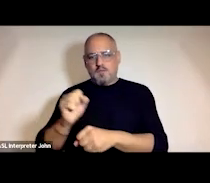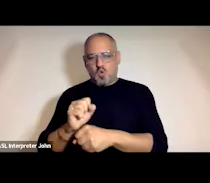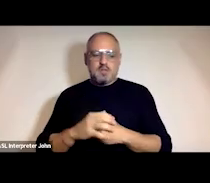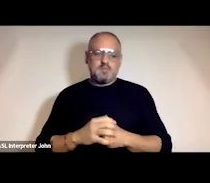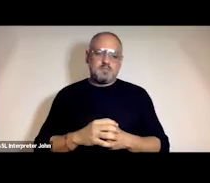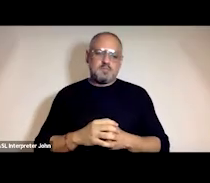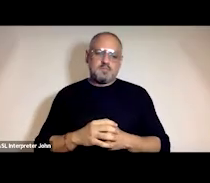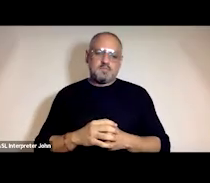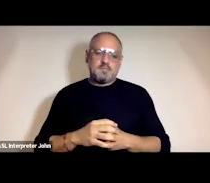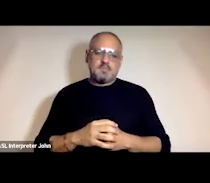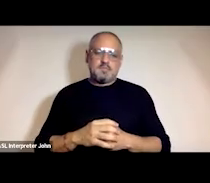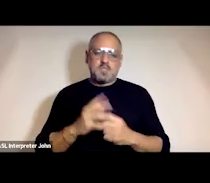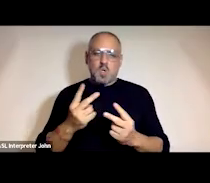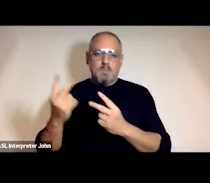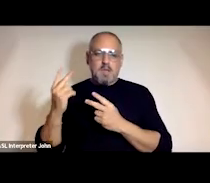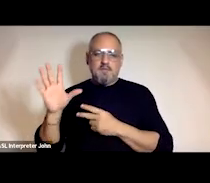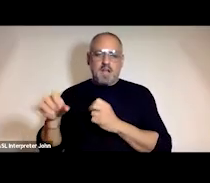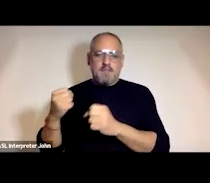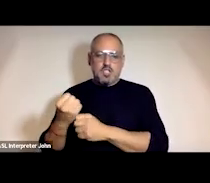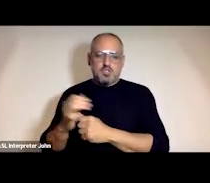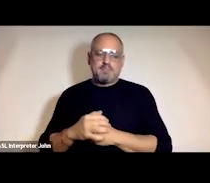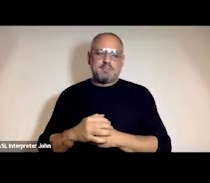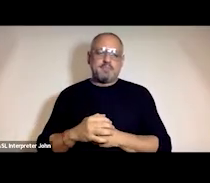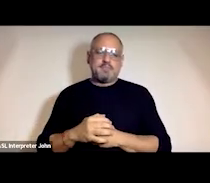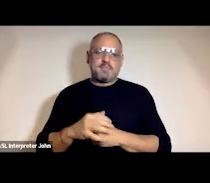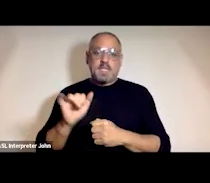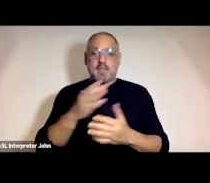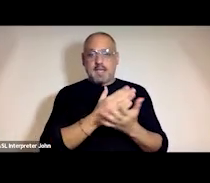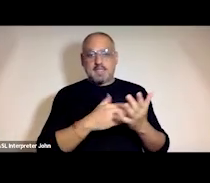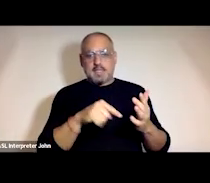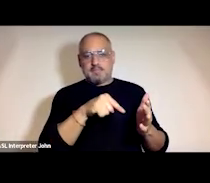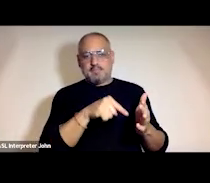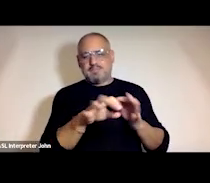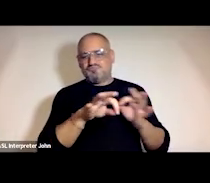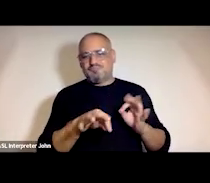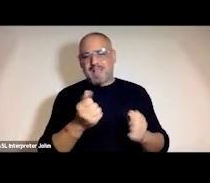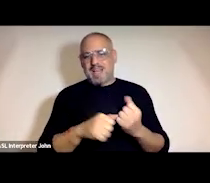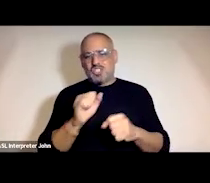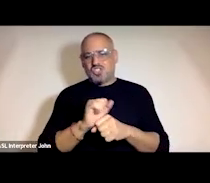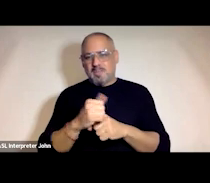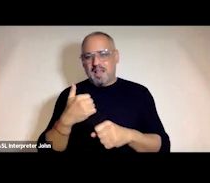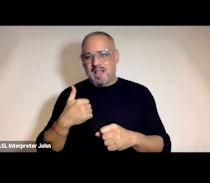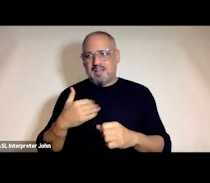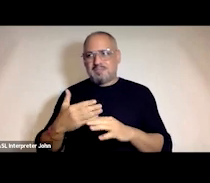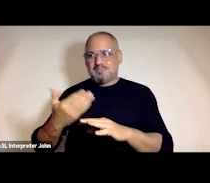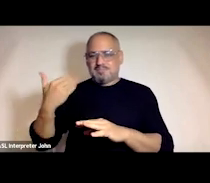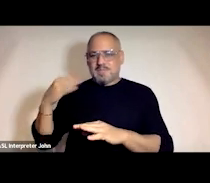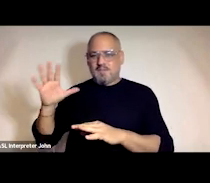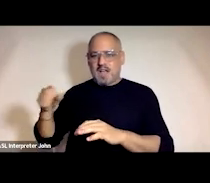And so look back five years, and in this section, describe any jobs that they had in the past five years,